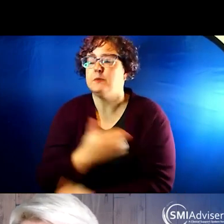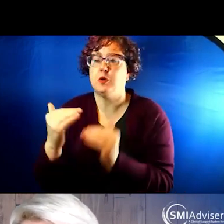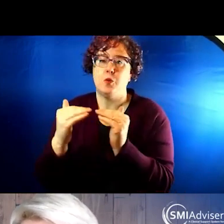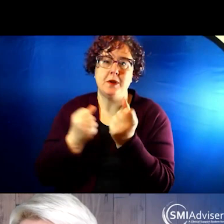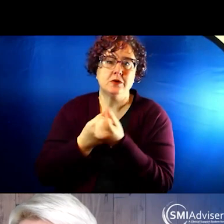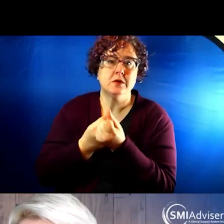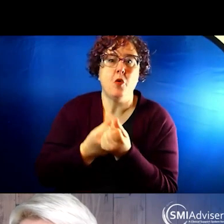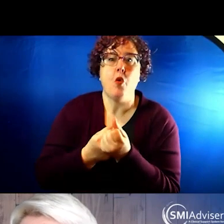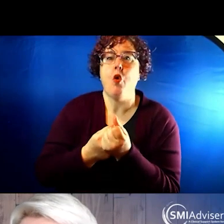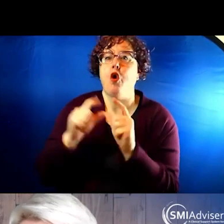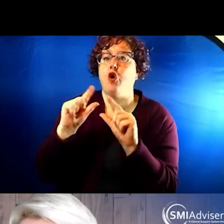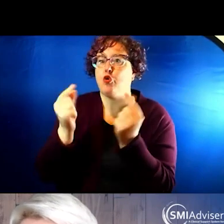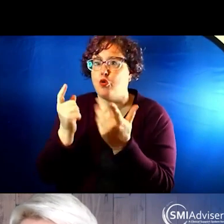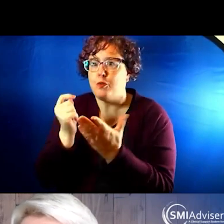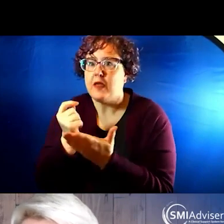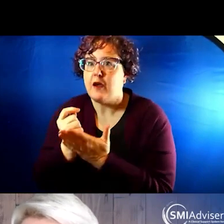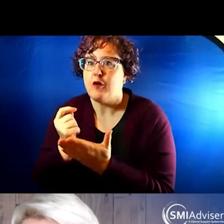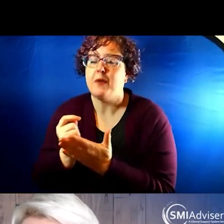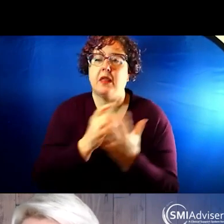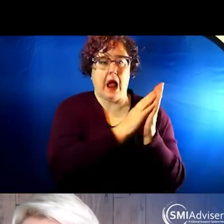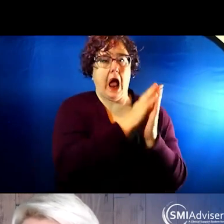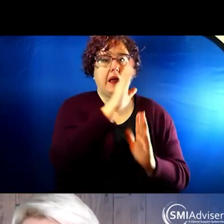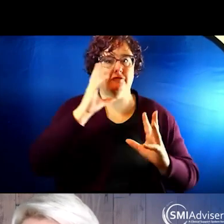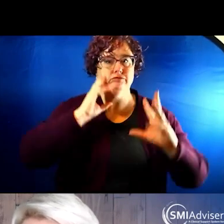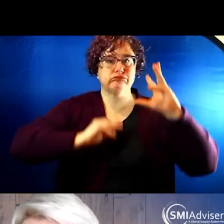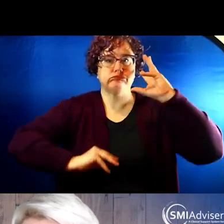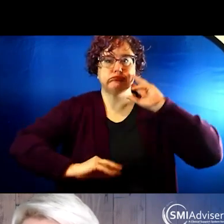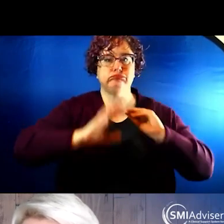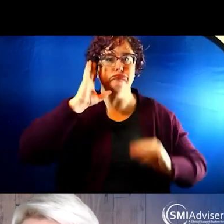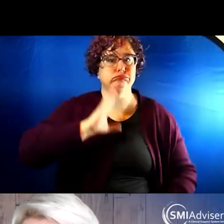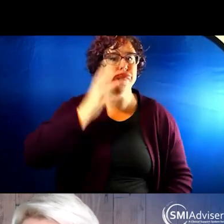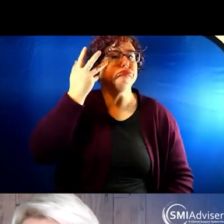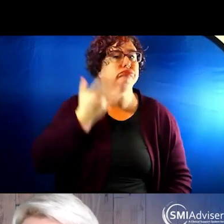I HAVE EXPERIENCED THE GAMUT OF CARE AND I THINK AN THEME FOR